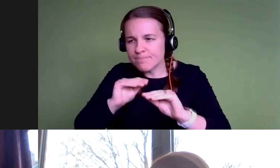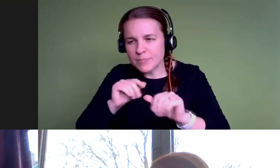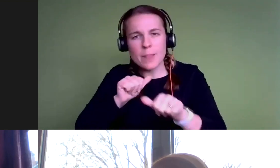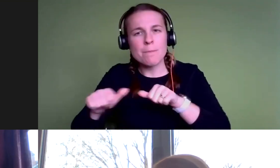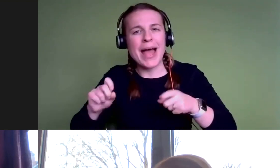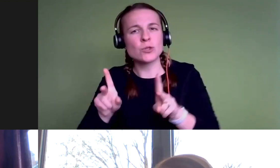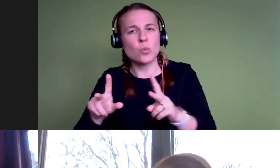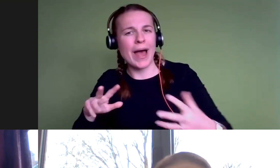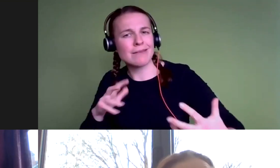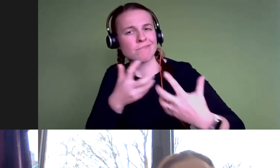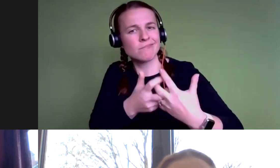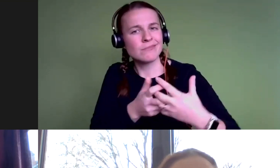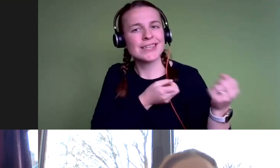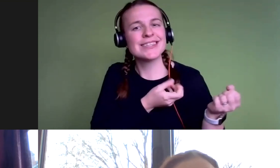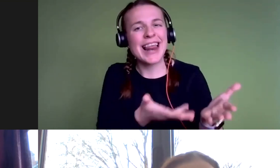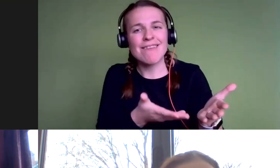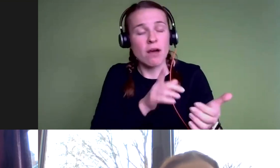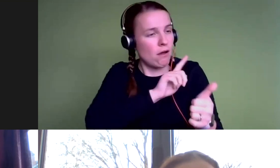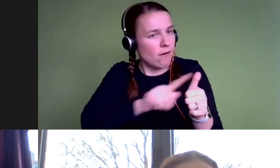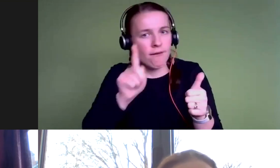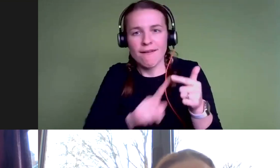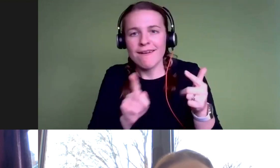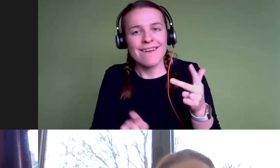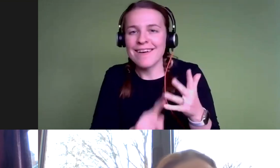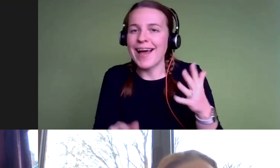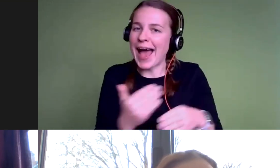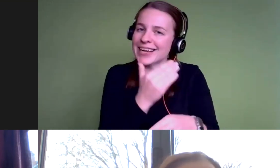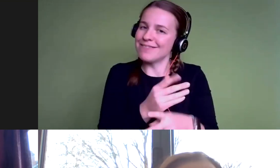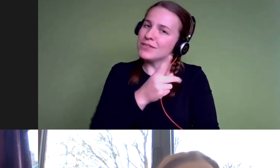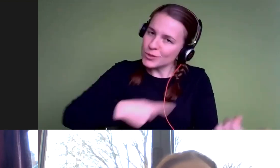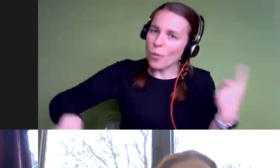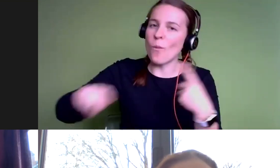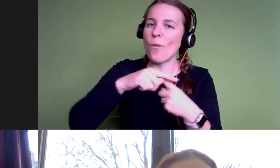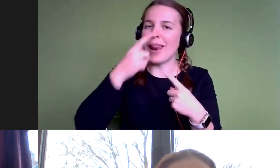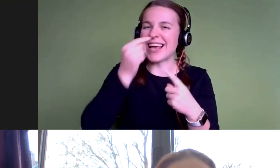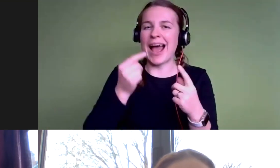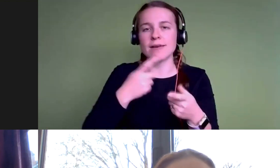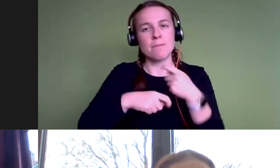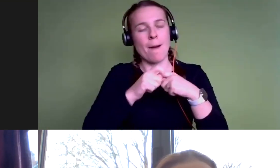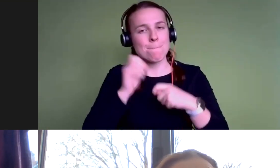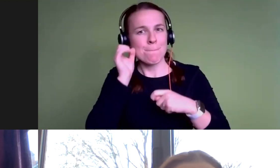Not really. Apart from I am really excited to come for it's lovely to come and meet